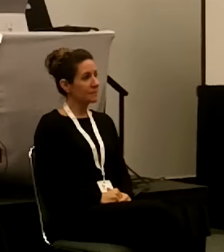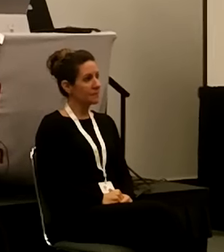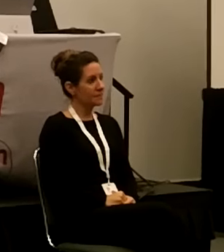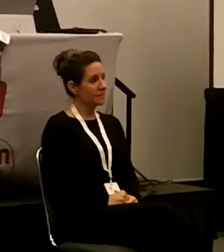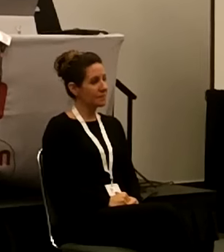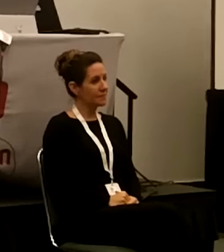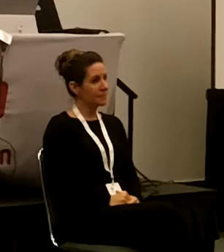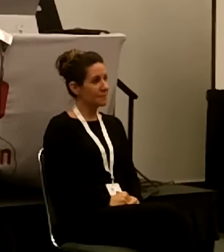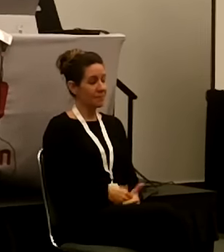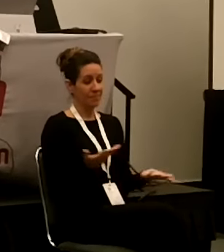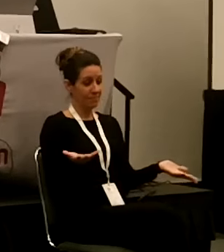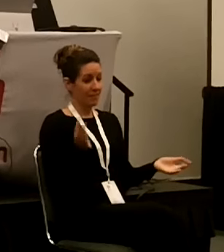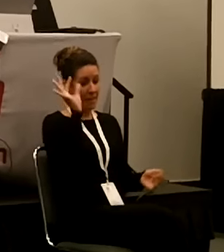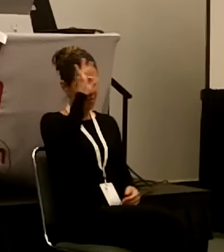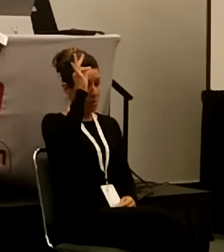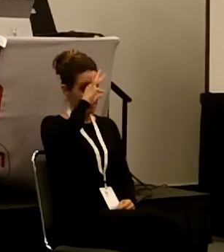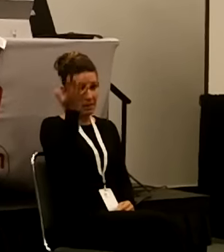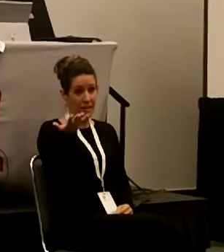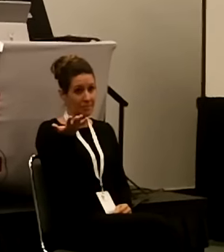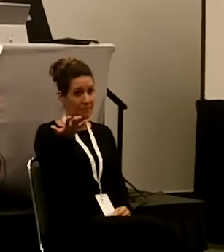I have no idea.